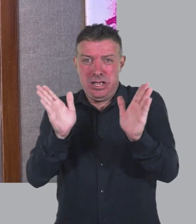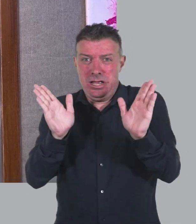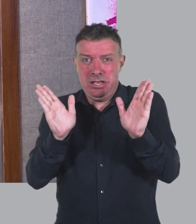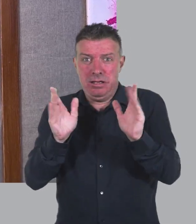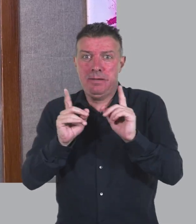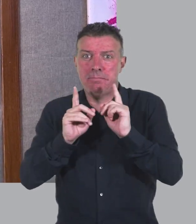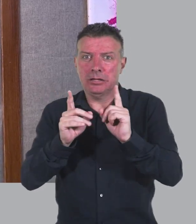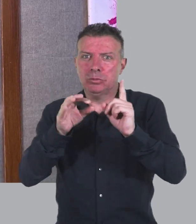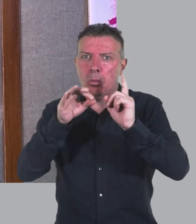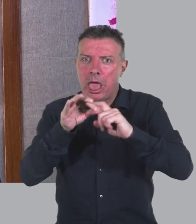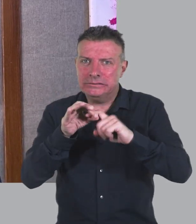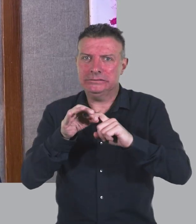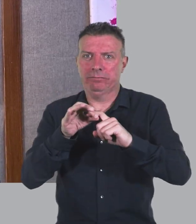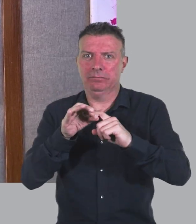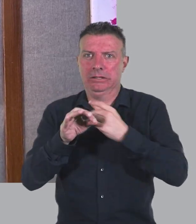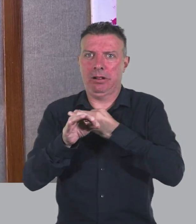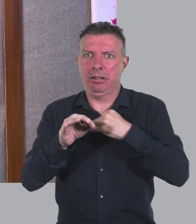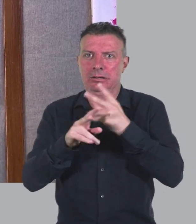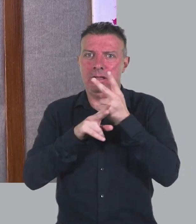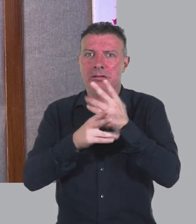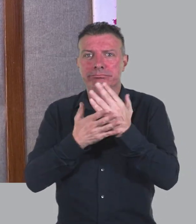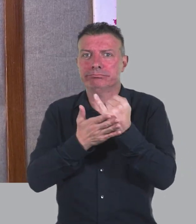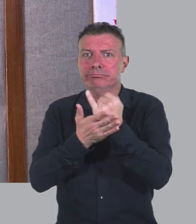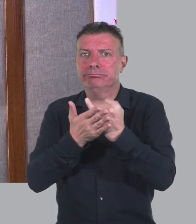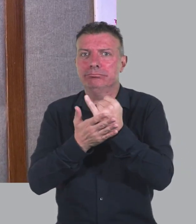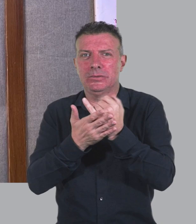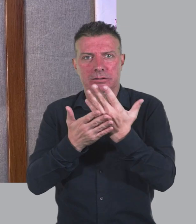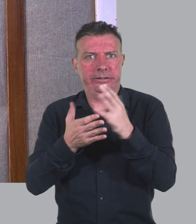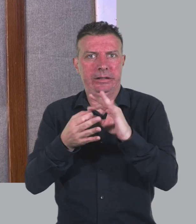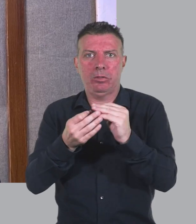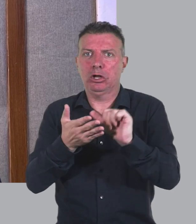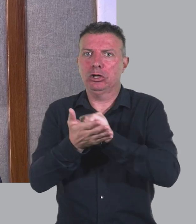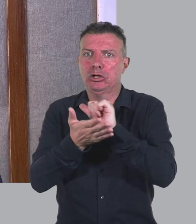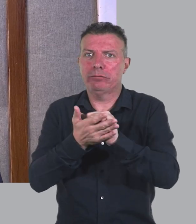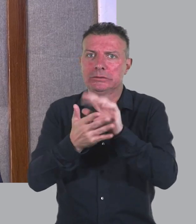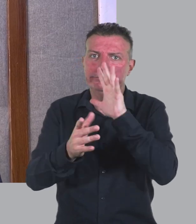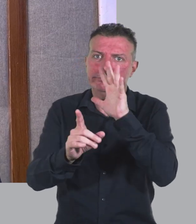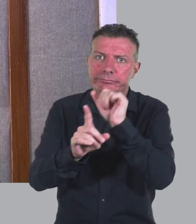the quality of clinical care is poor in terms of a correct diagnosis